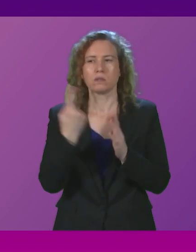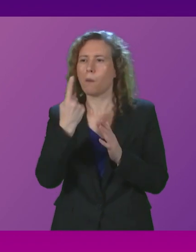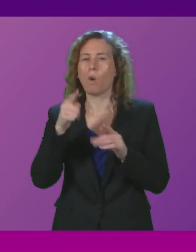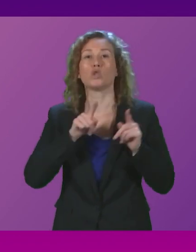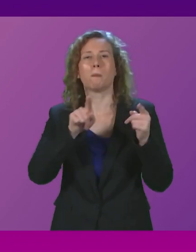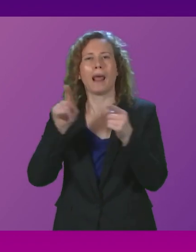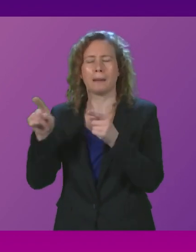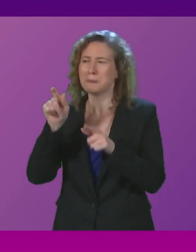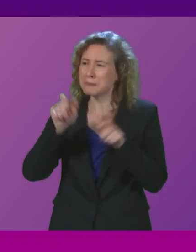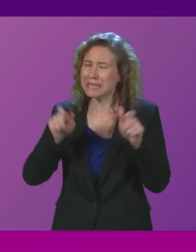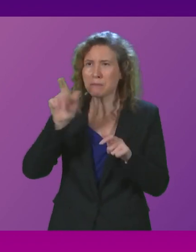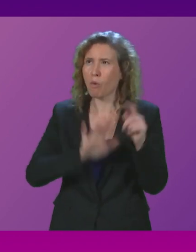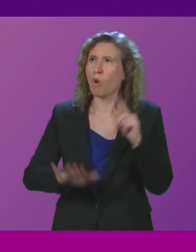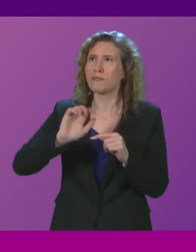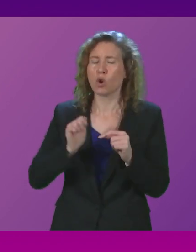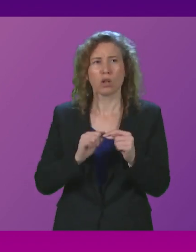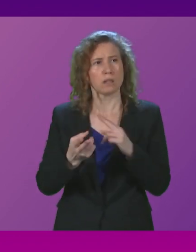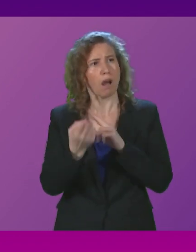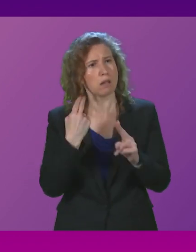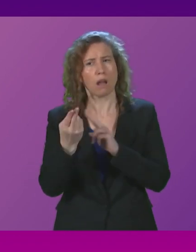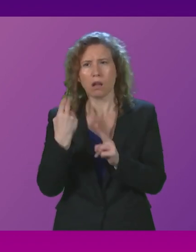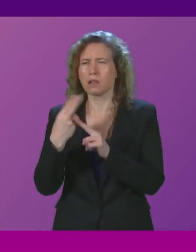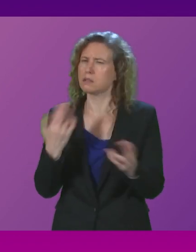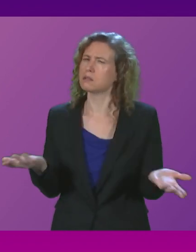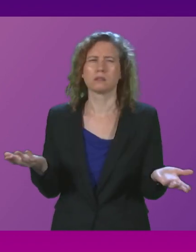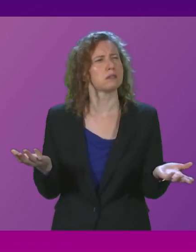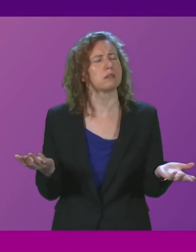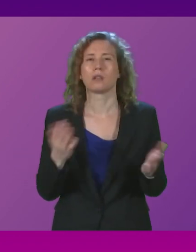Across Scotland, people are getting the same inadequate answer from this Government: wait—wait